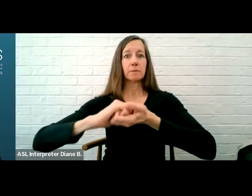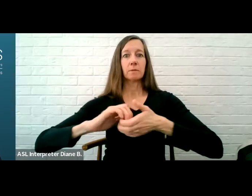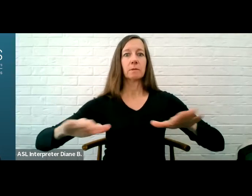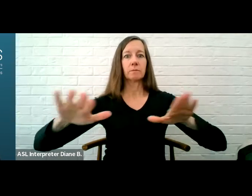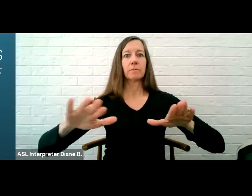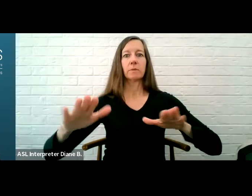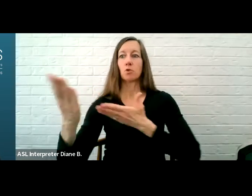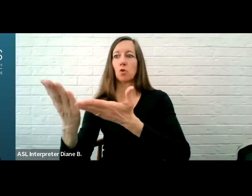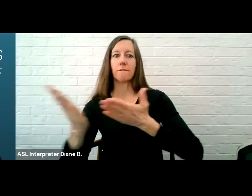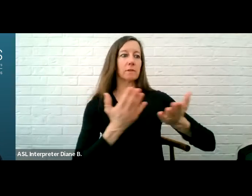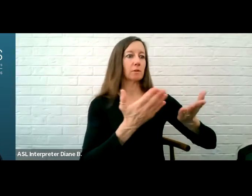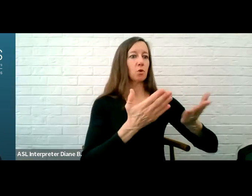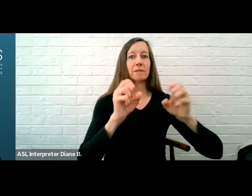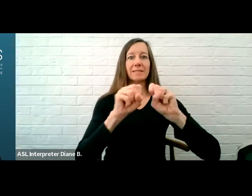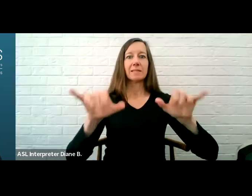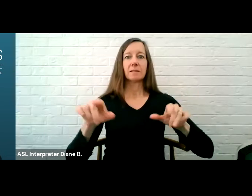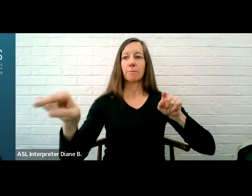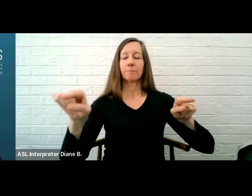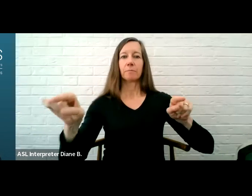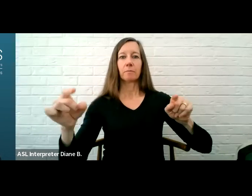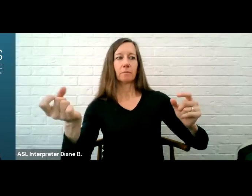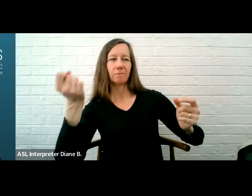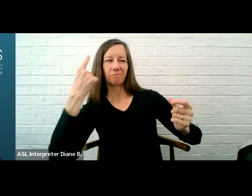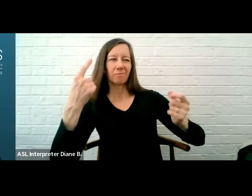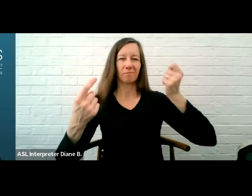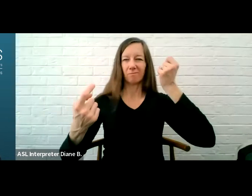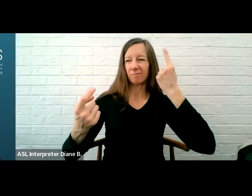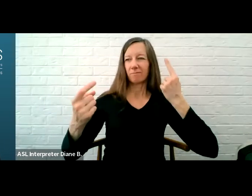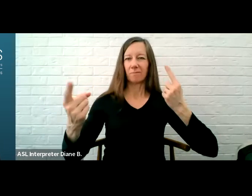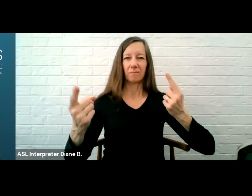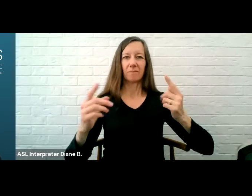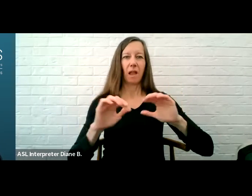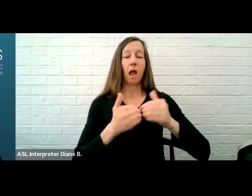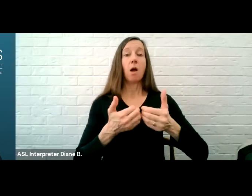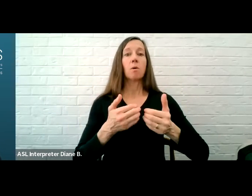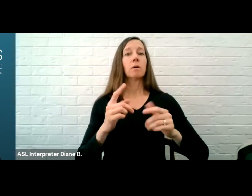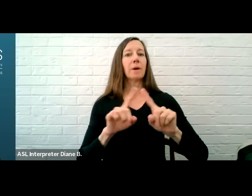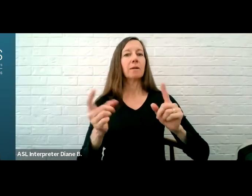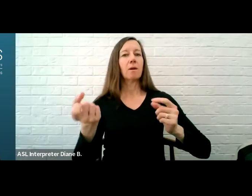systems about the ability for individuals to live and thrive in their communities.